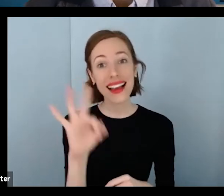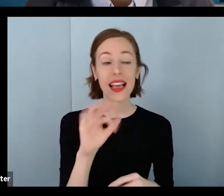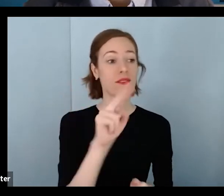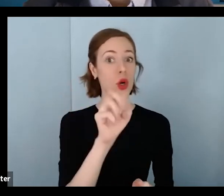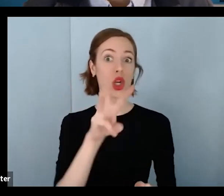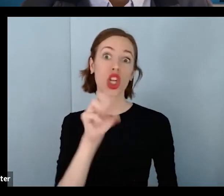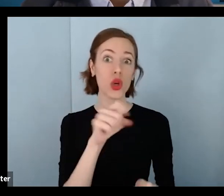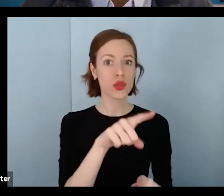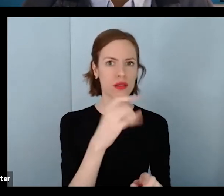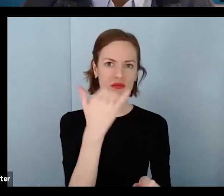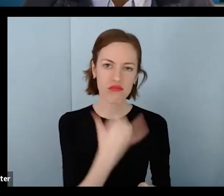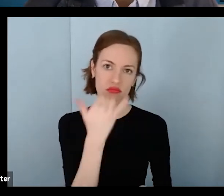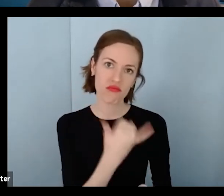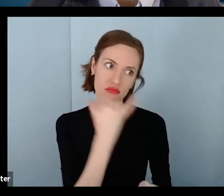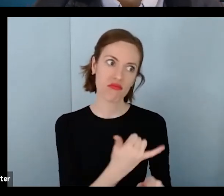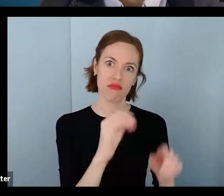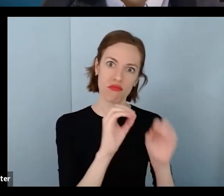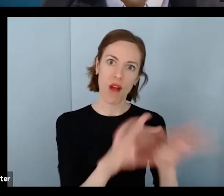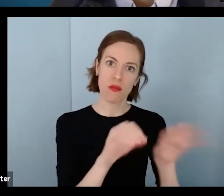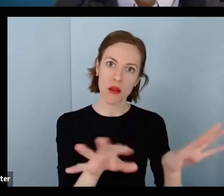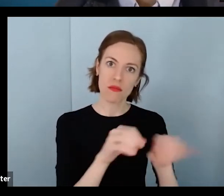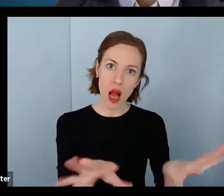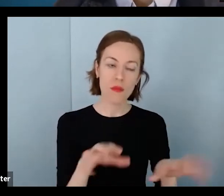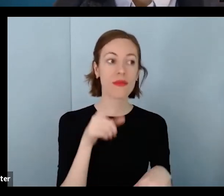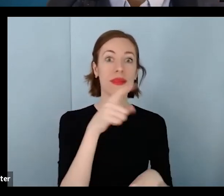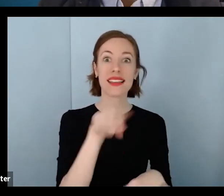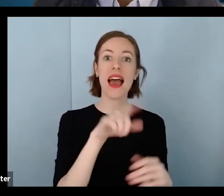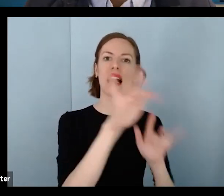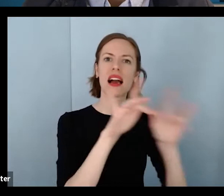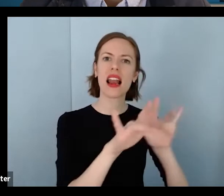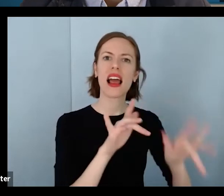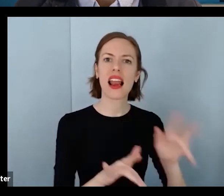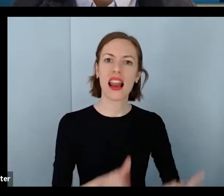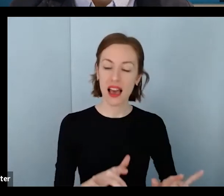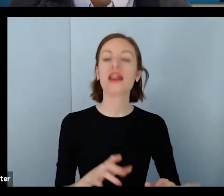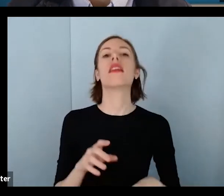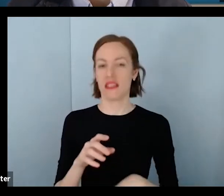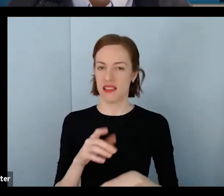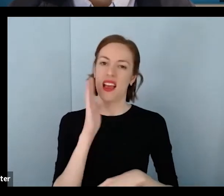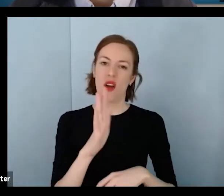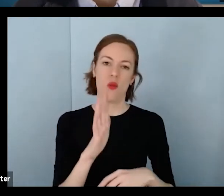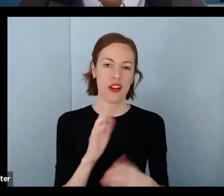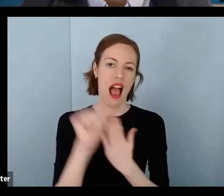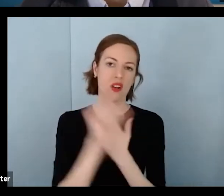And our third hypothesis was that encouraging fact checking and voting might counteract that.